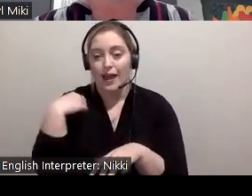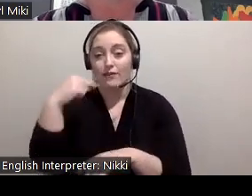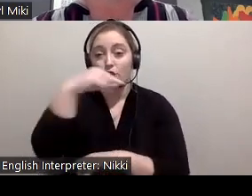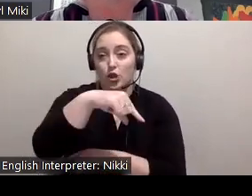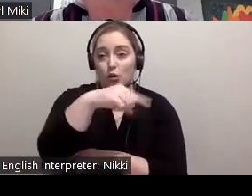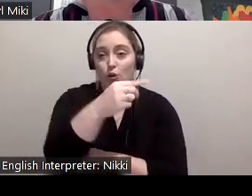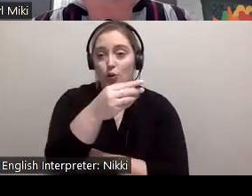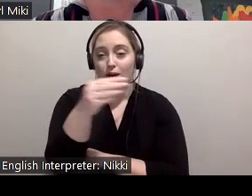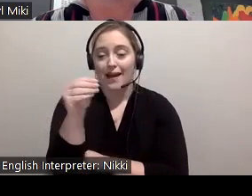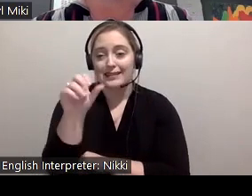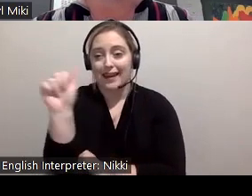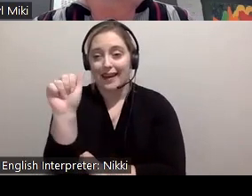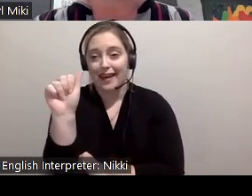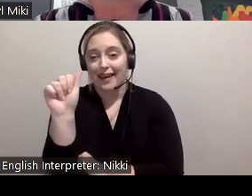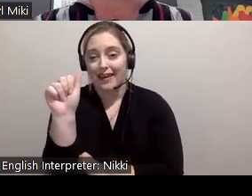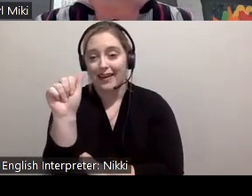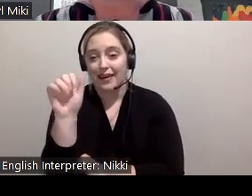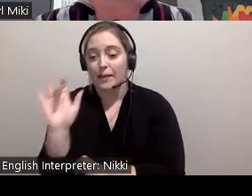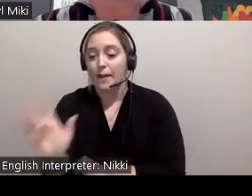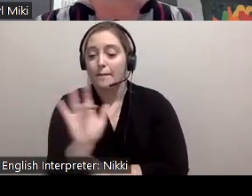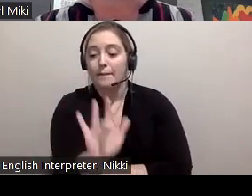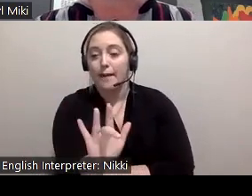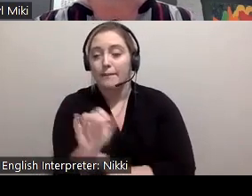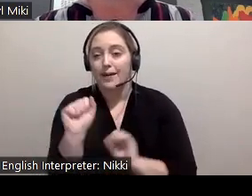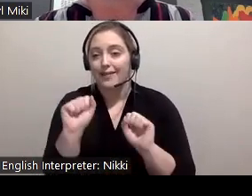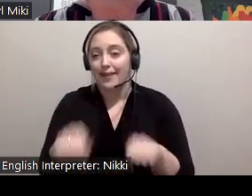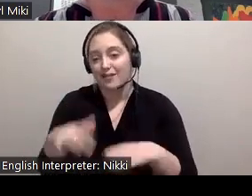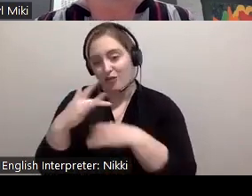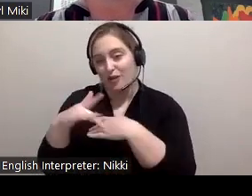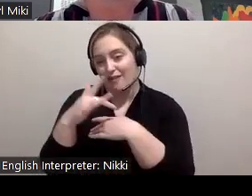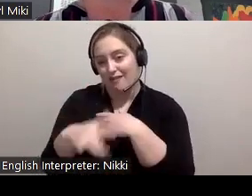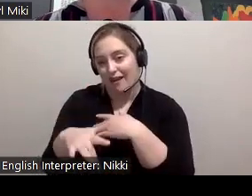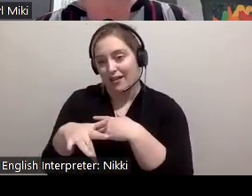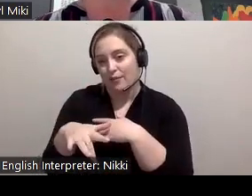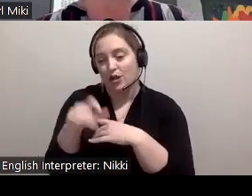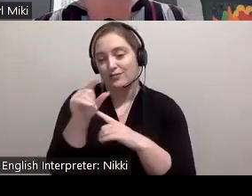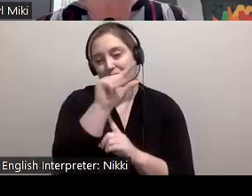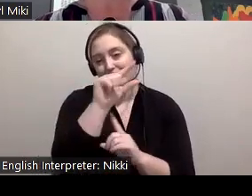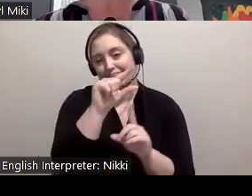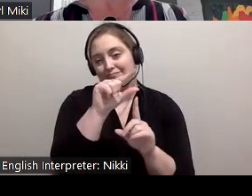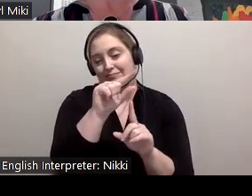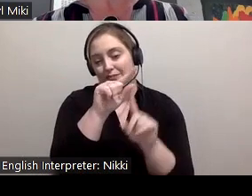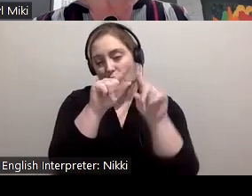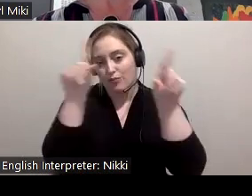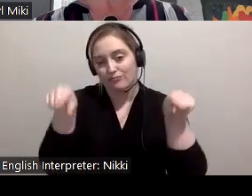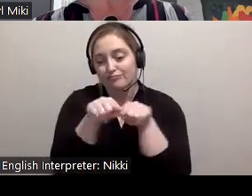which both of them are buttons that should be available on your Zoom screen.